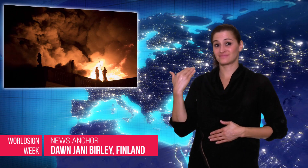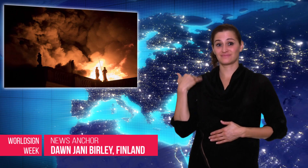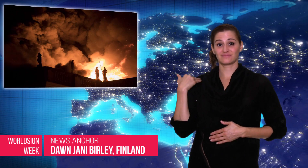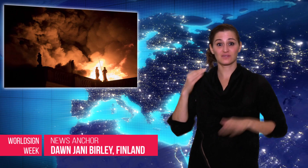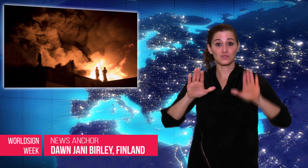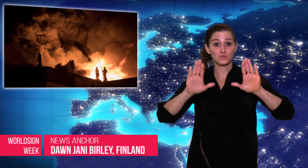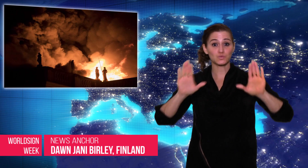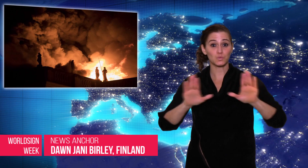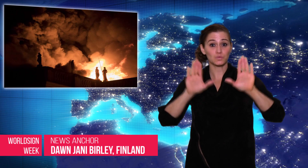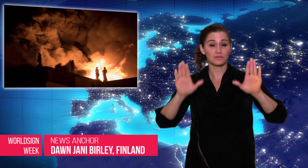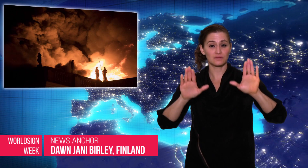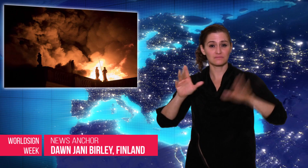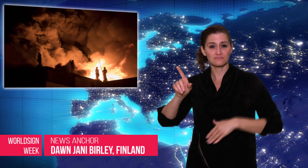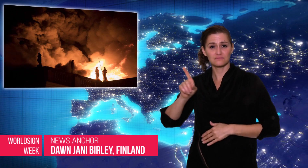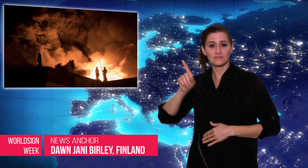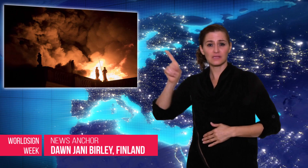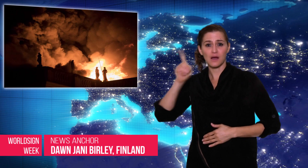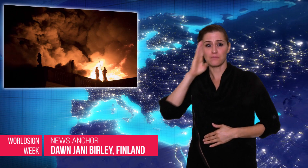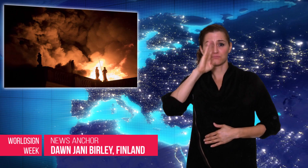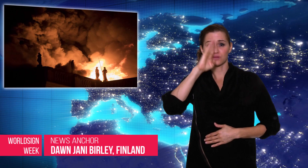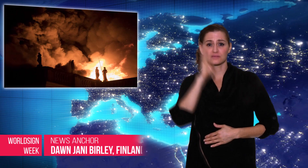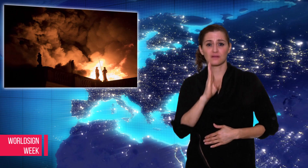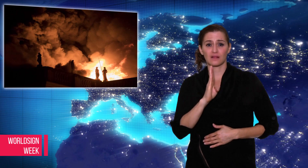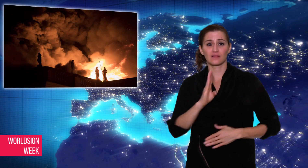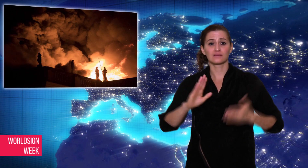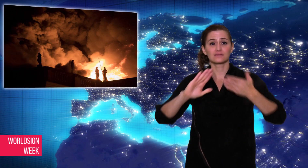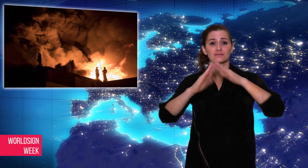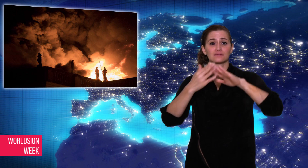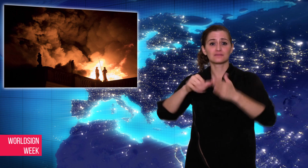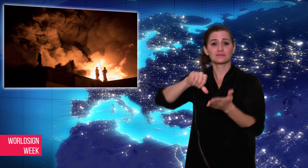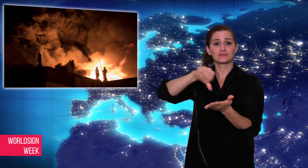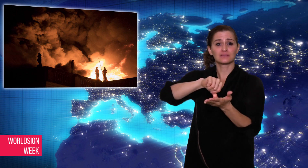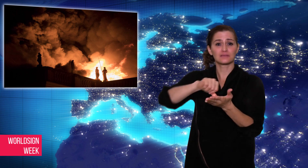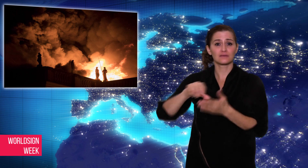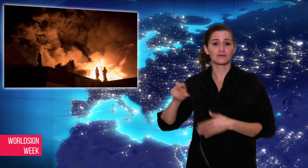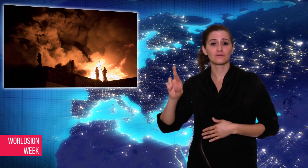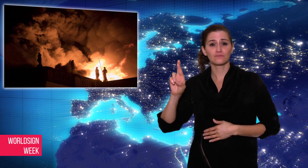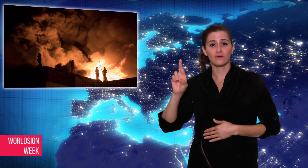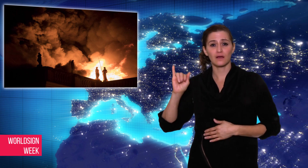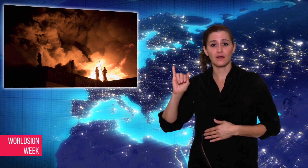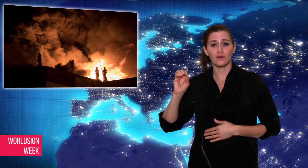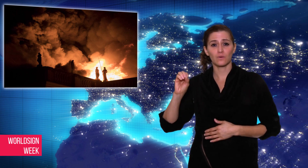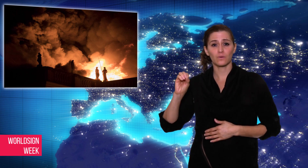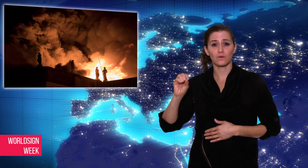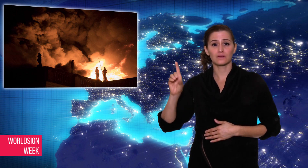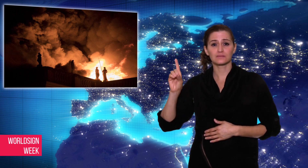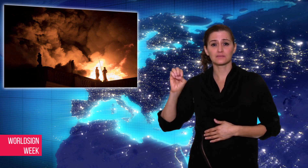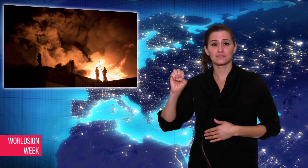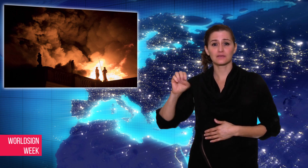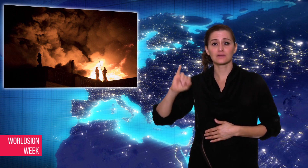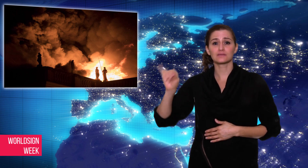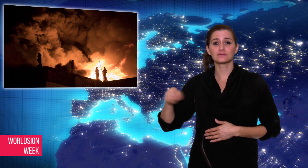Dawn: On Sunday, a massive fire tore